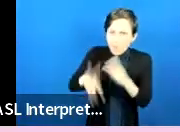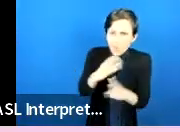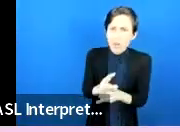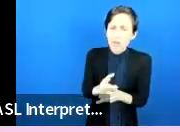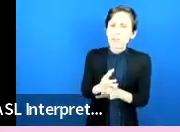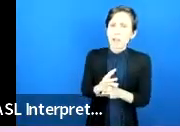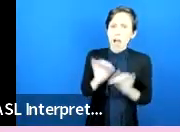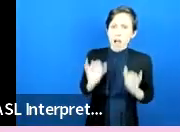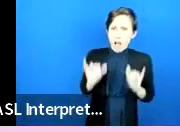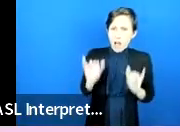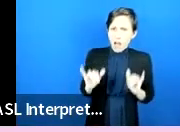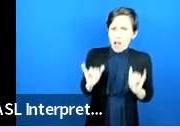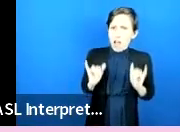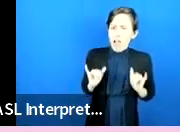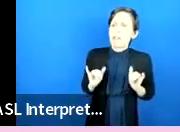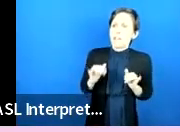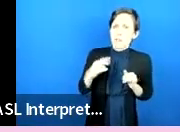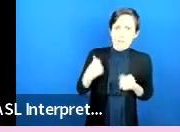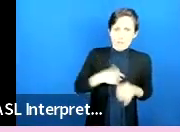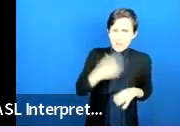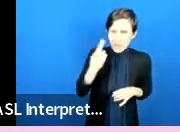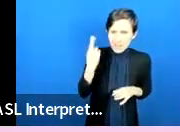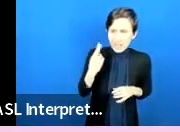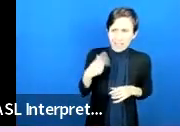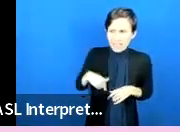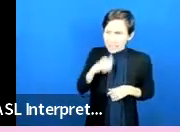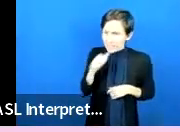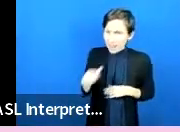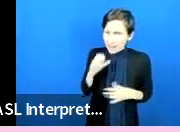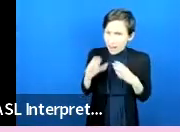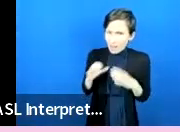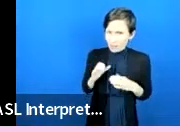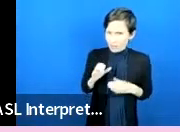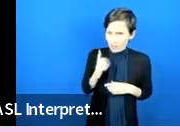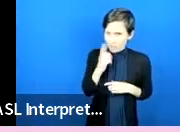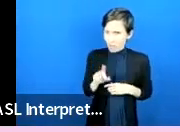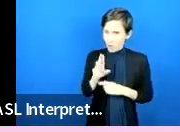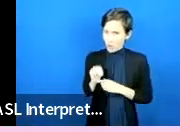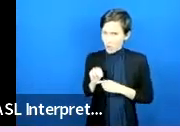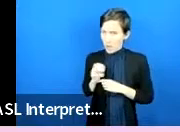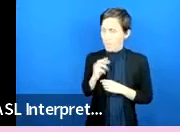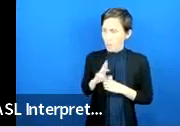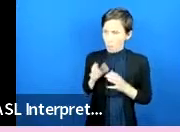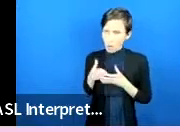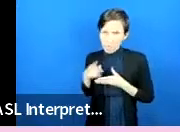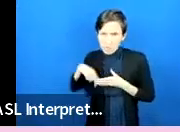that this is not a conversation that only we are having. This is a conversation that goes beyond the microcosm